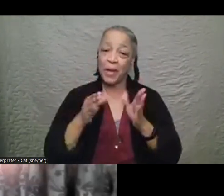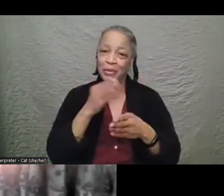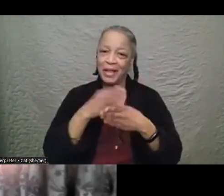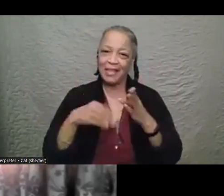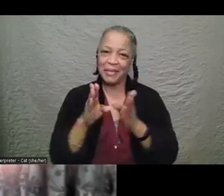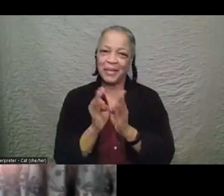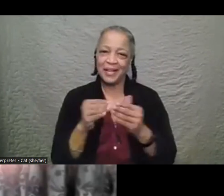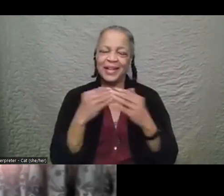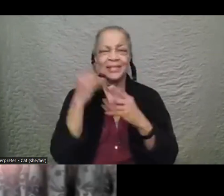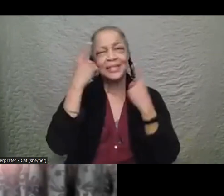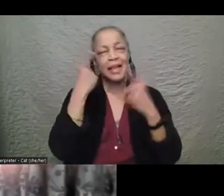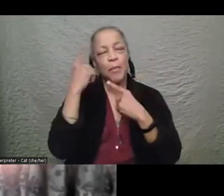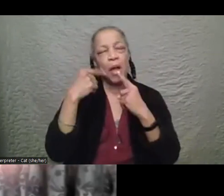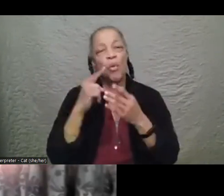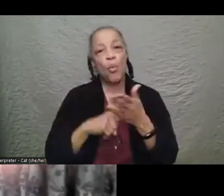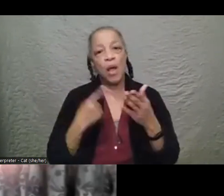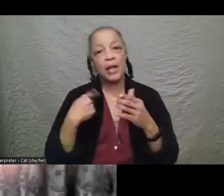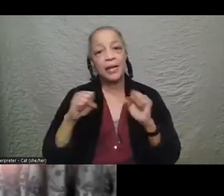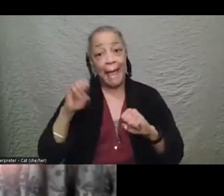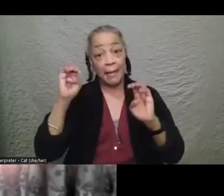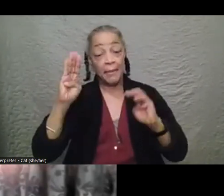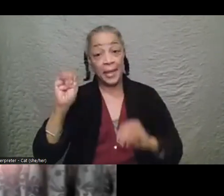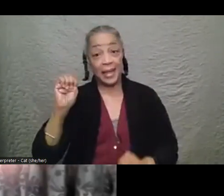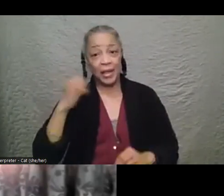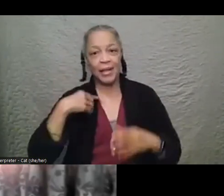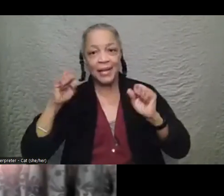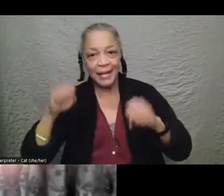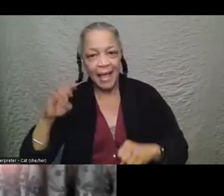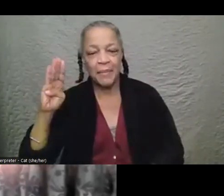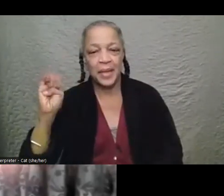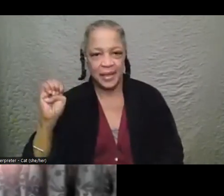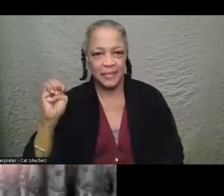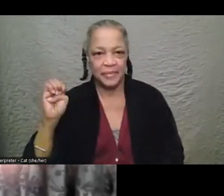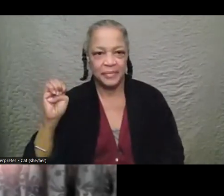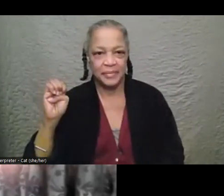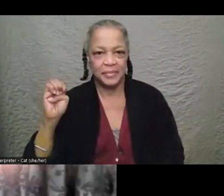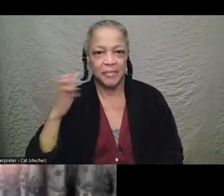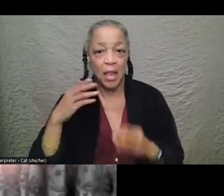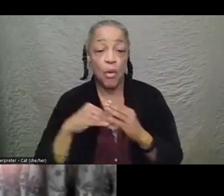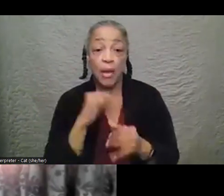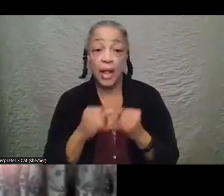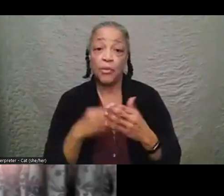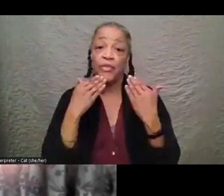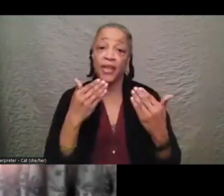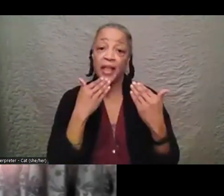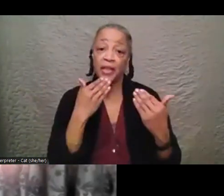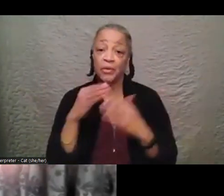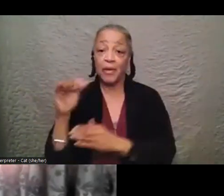Let's think about what could be . I will end with that thank you to our ASL interpreters,